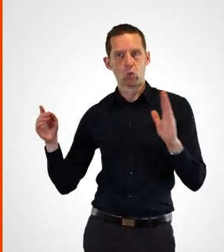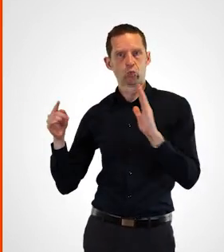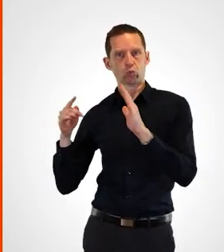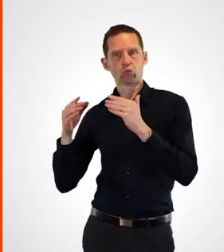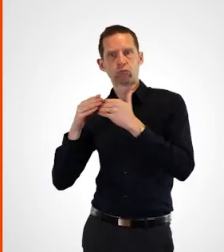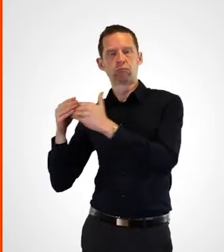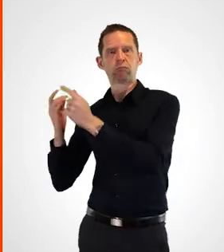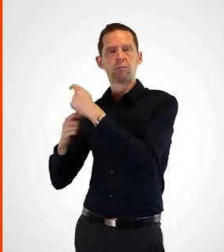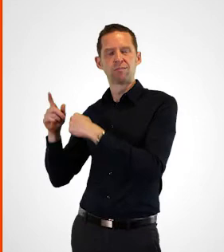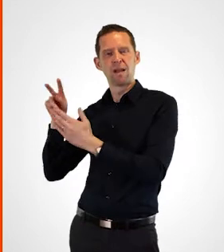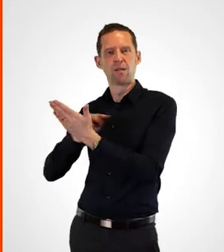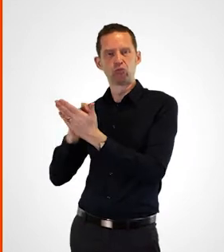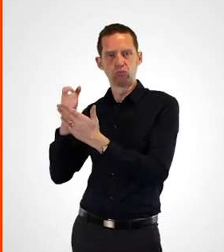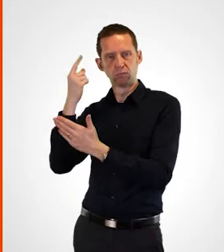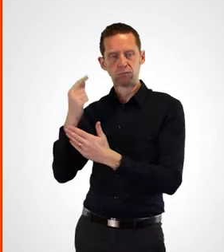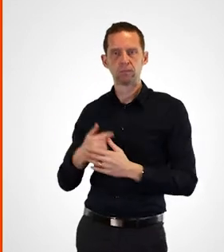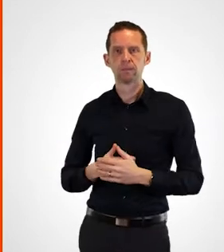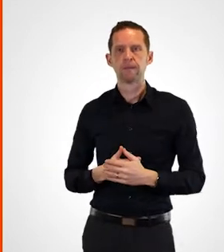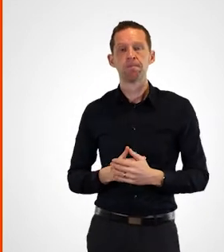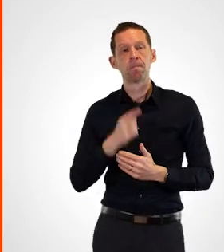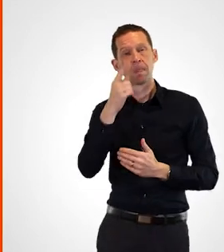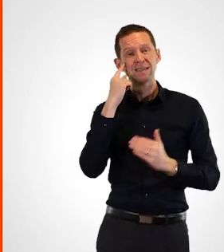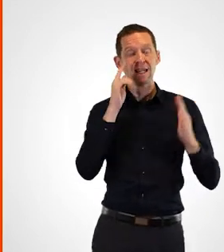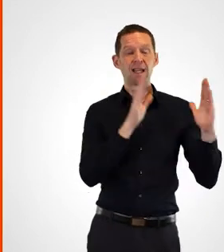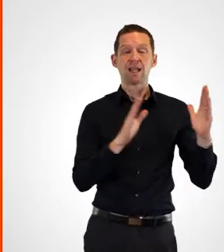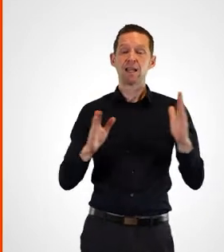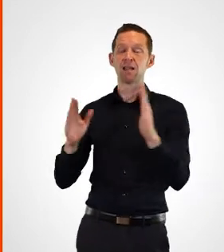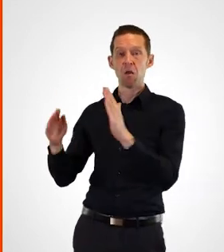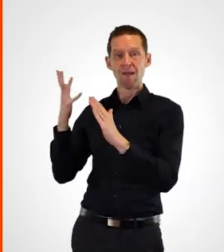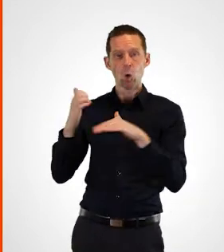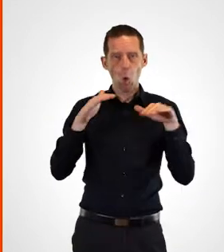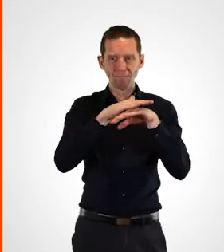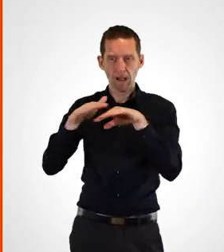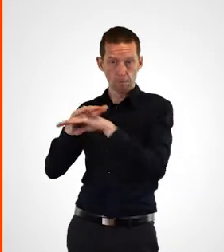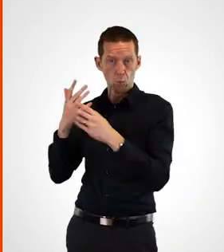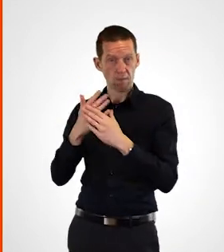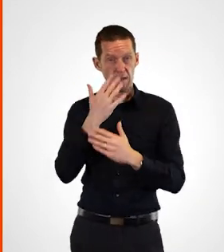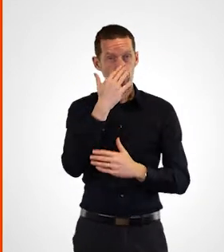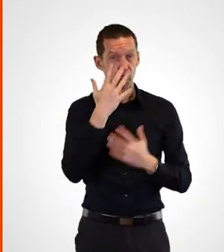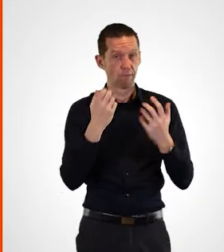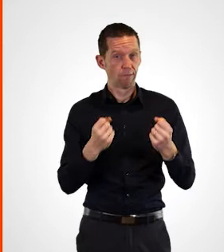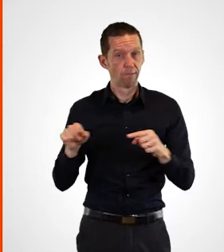And on purpose you can see an overlap with the ages because,